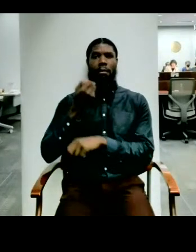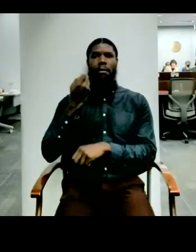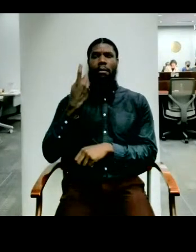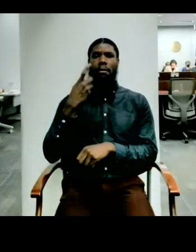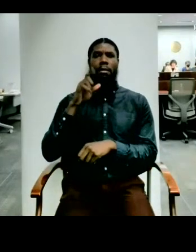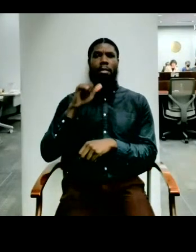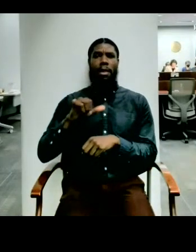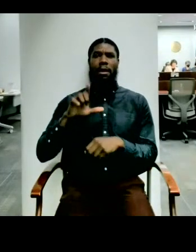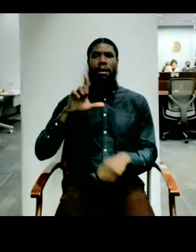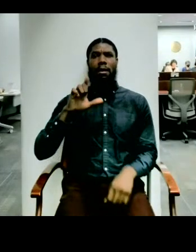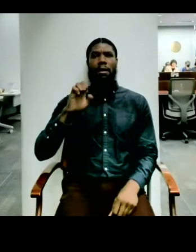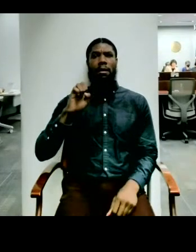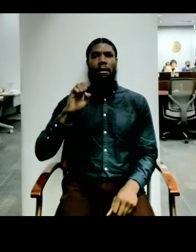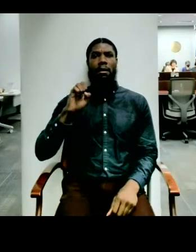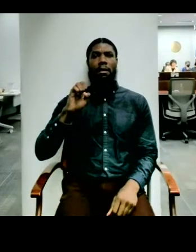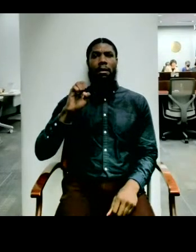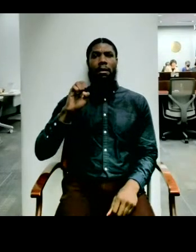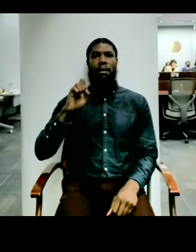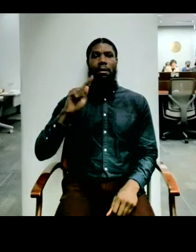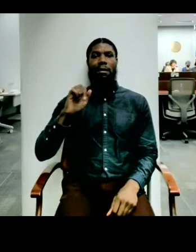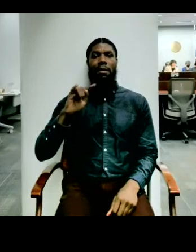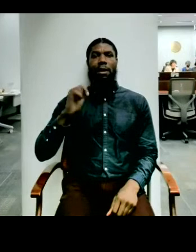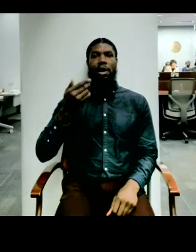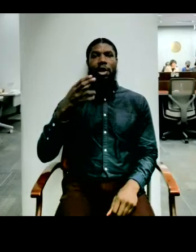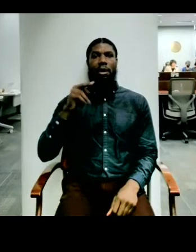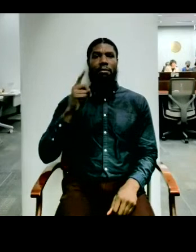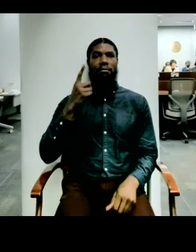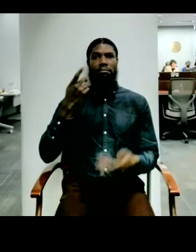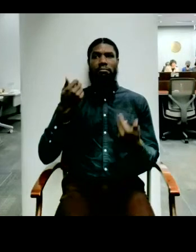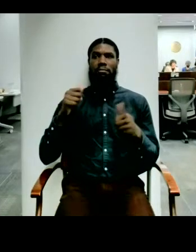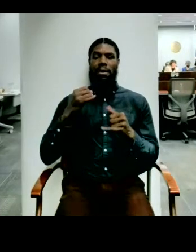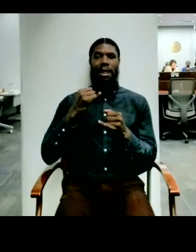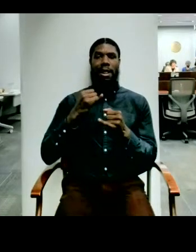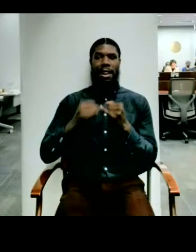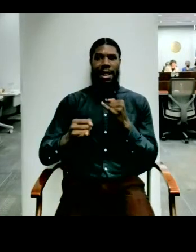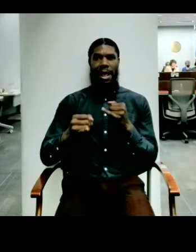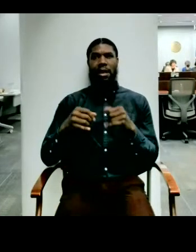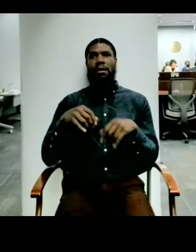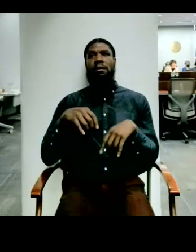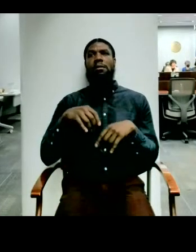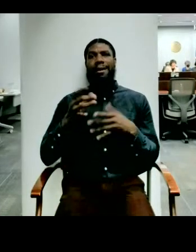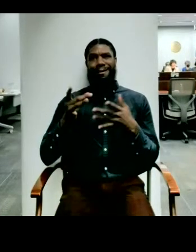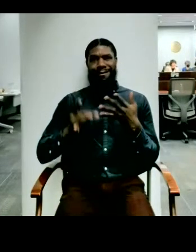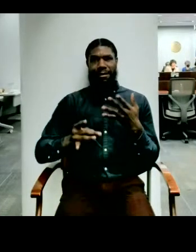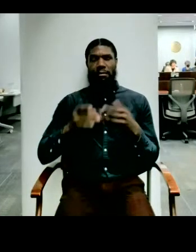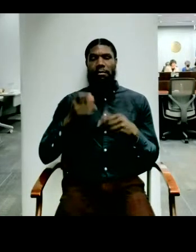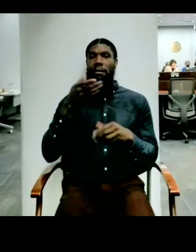after efforts to consensually remediate and resolve a dispute have failed and in particular